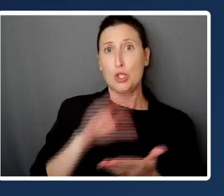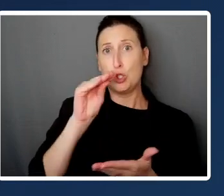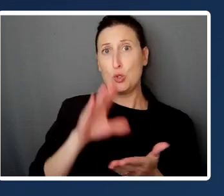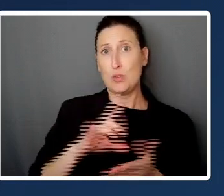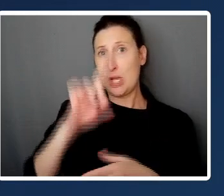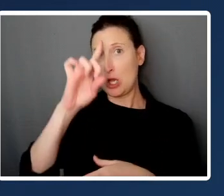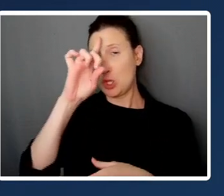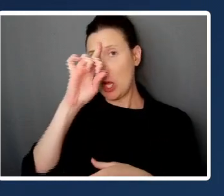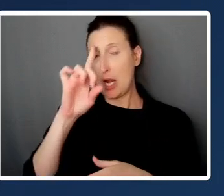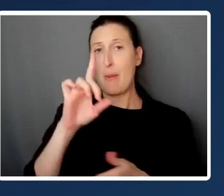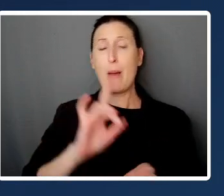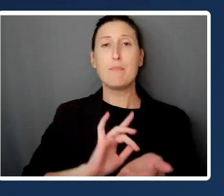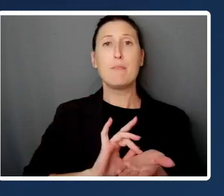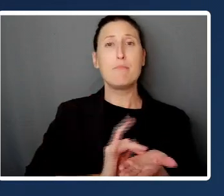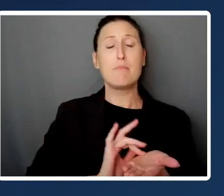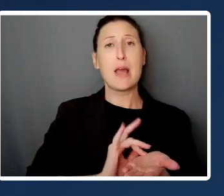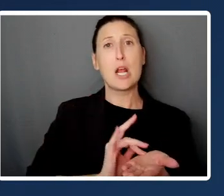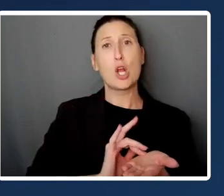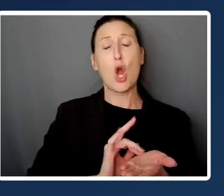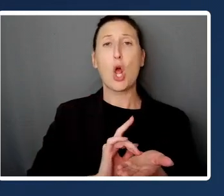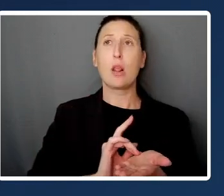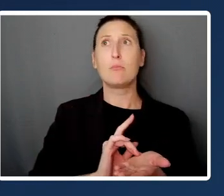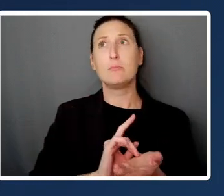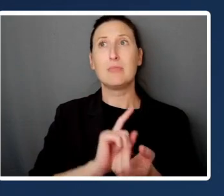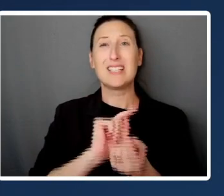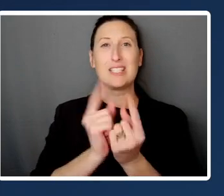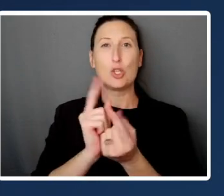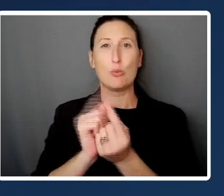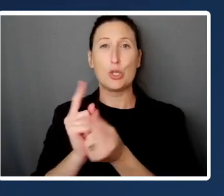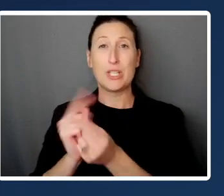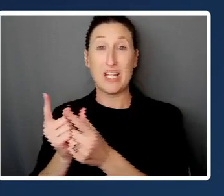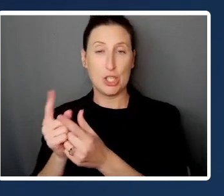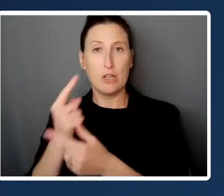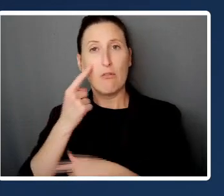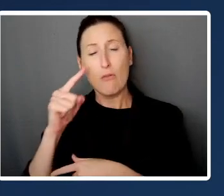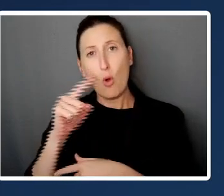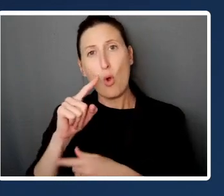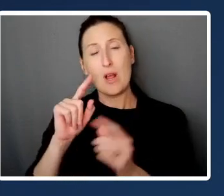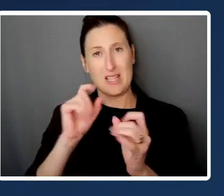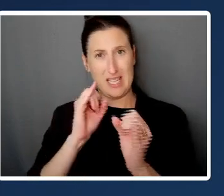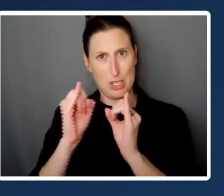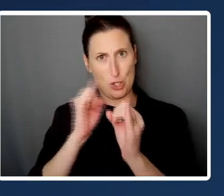result of doing some of the, you know, interview translation. And we did move in multiple spaces,